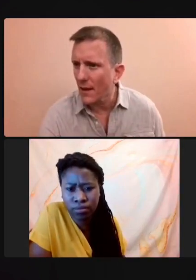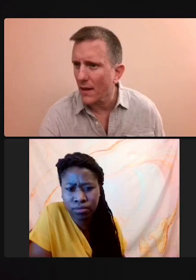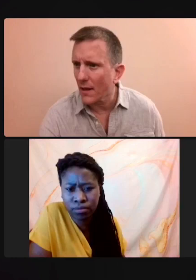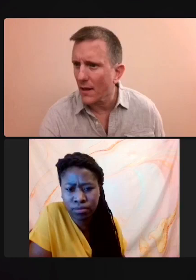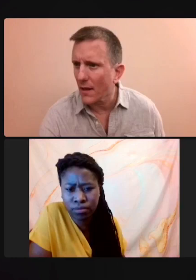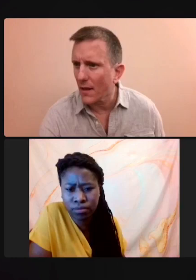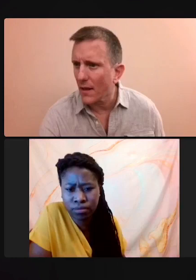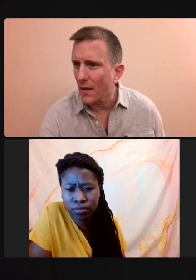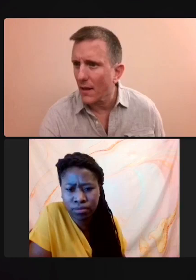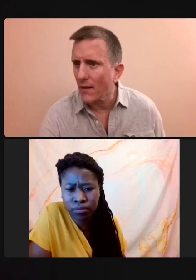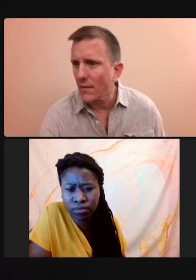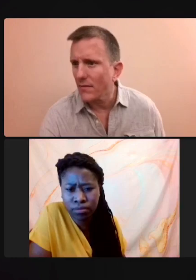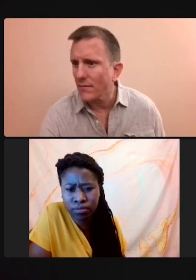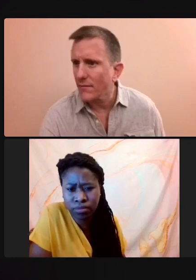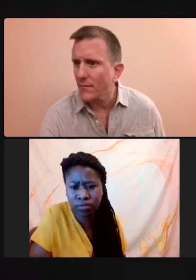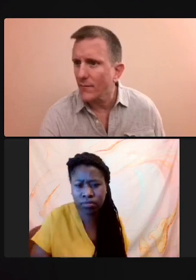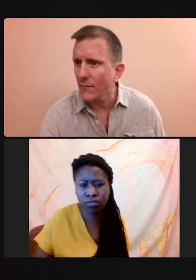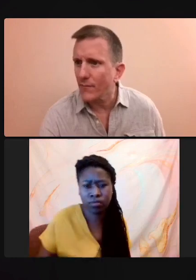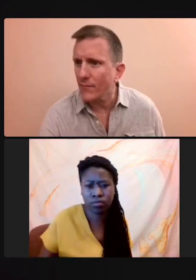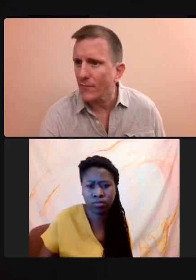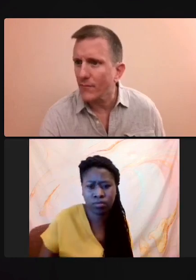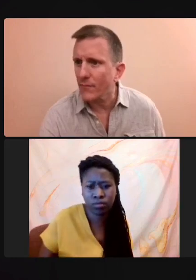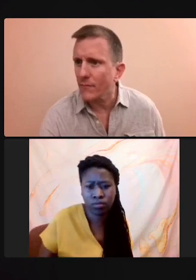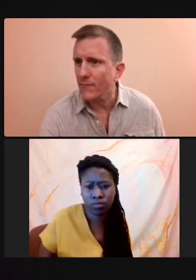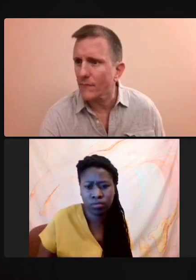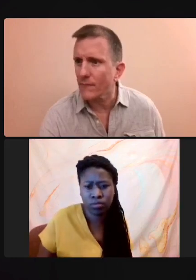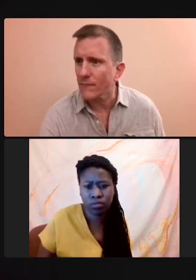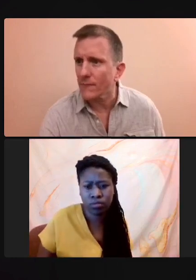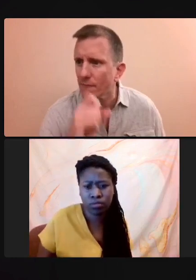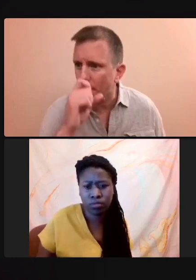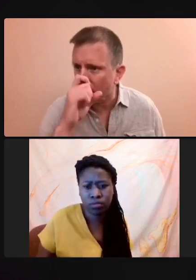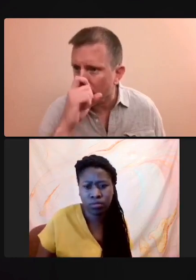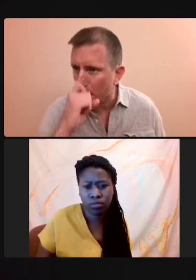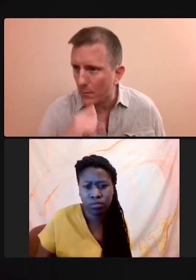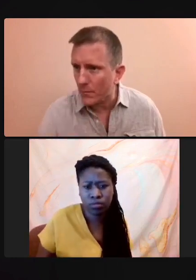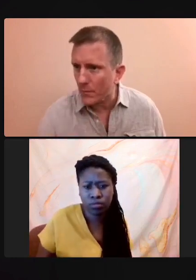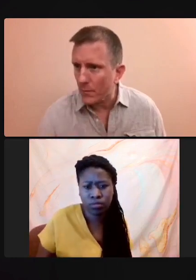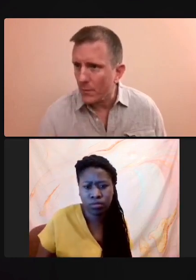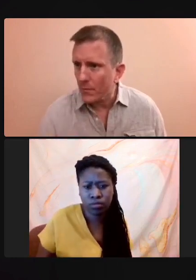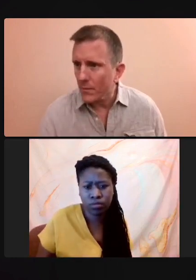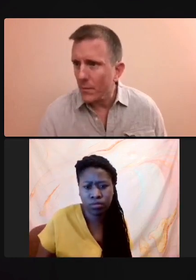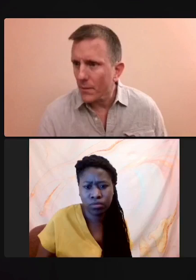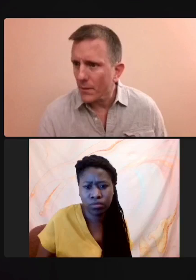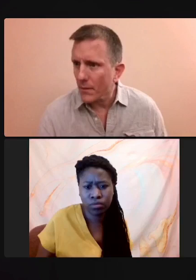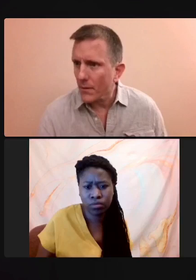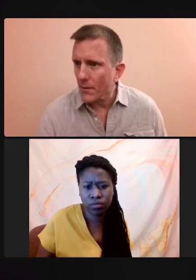where again, you know that you see that in deaf education, you see that in the motels or what have you. And it's like, Wait, what?